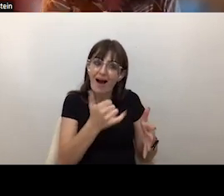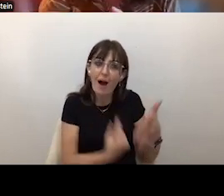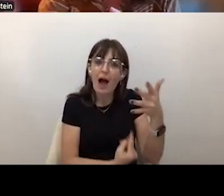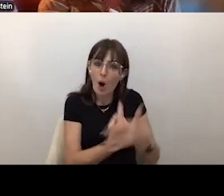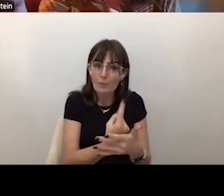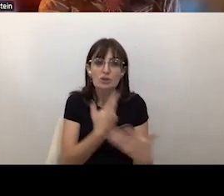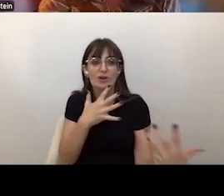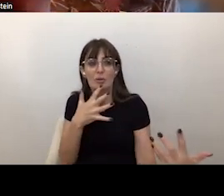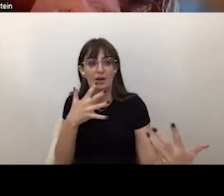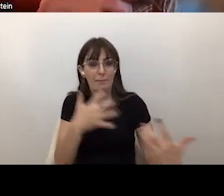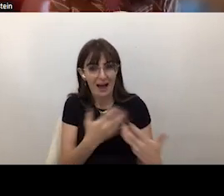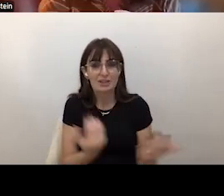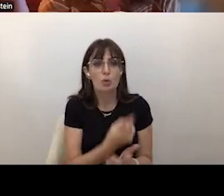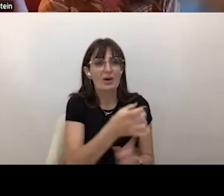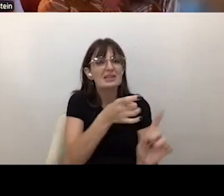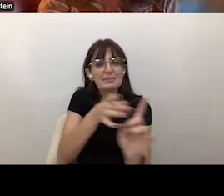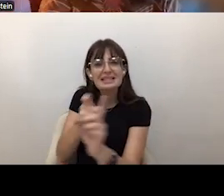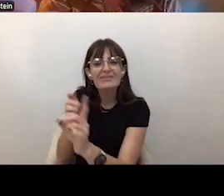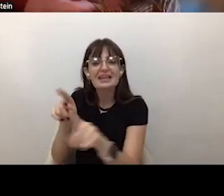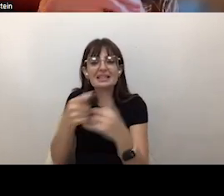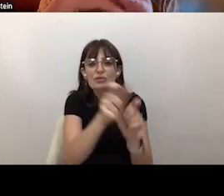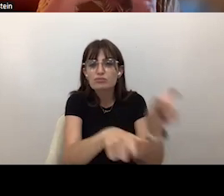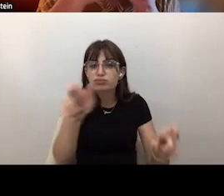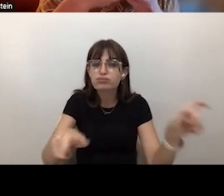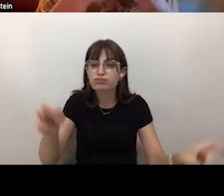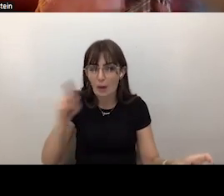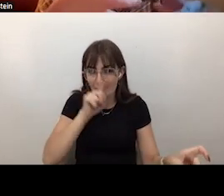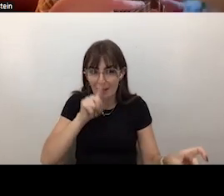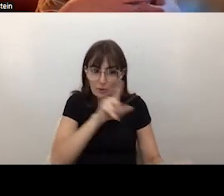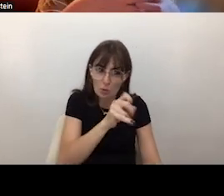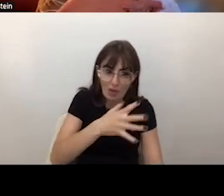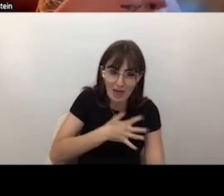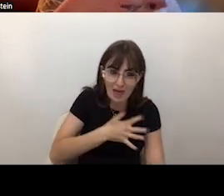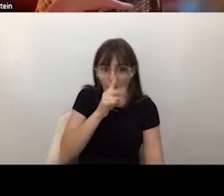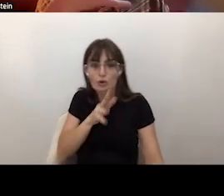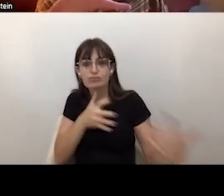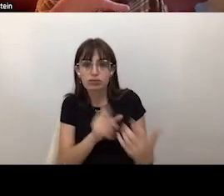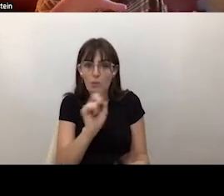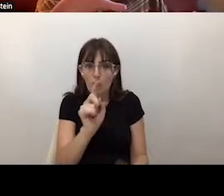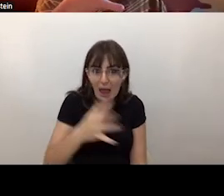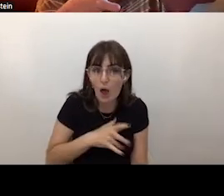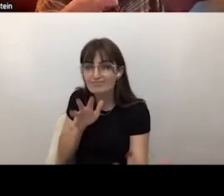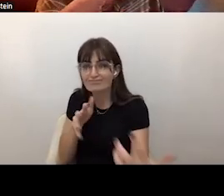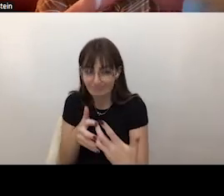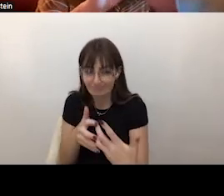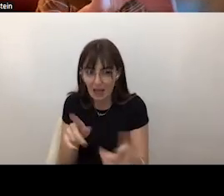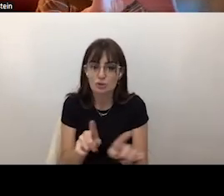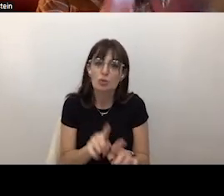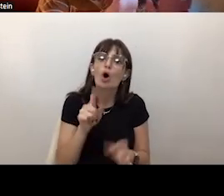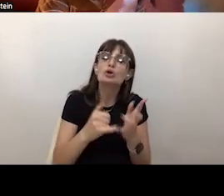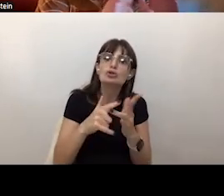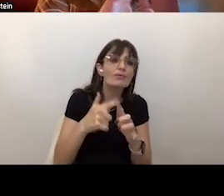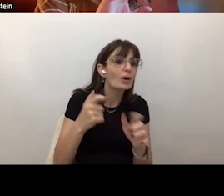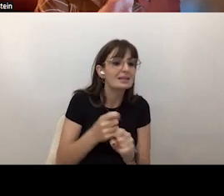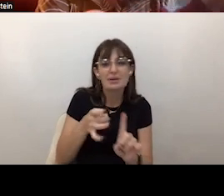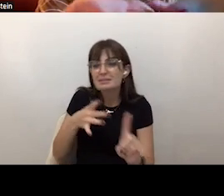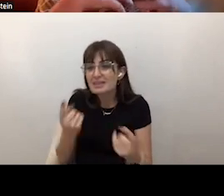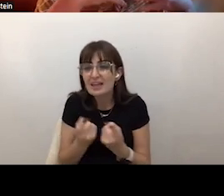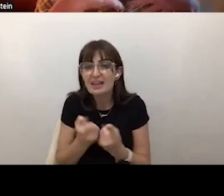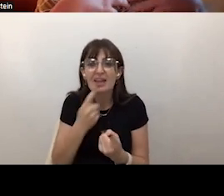have to specific supporters. If you have a particular appeal that is going out, if you